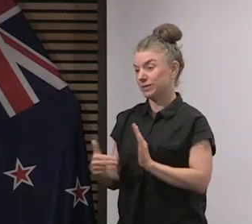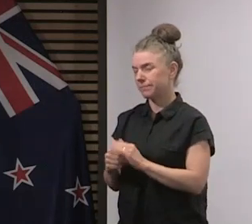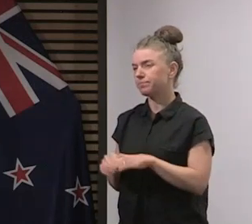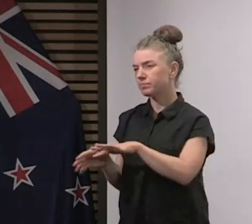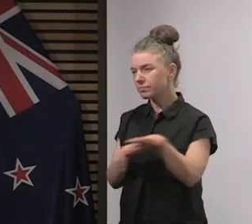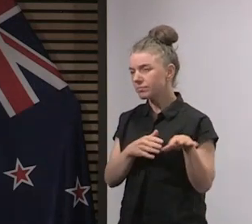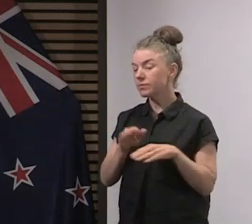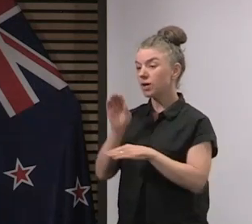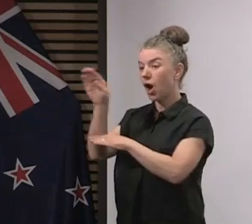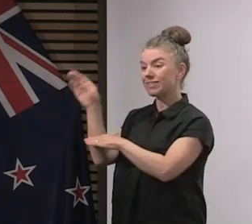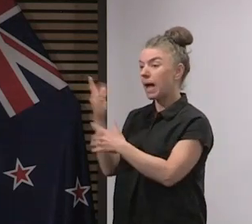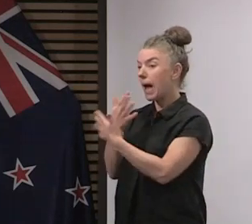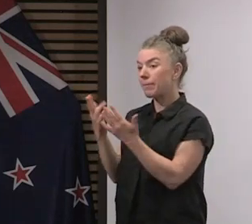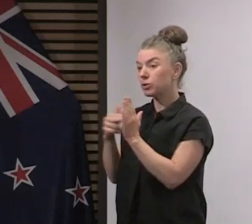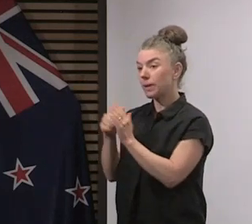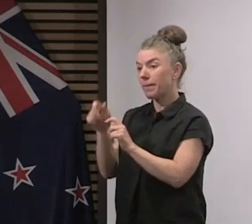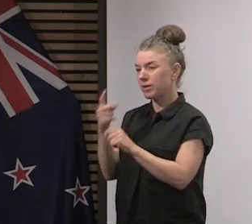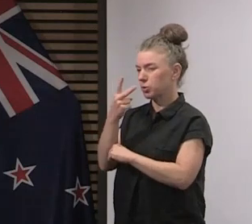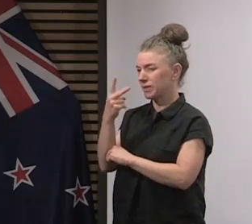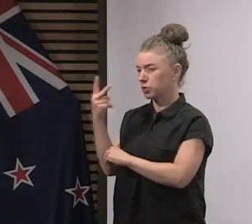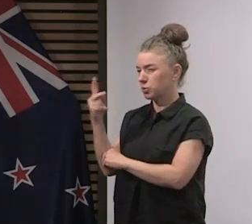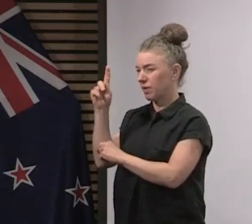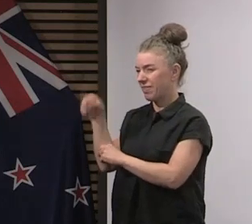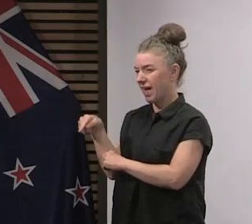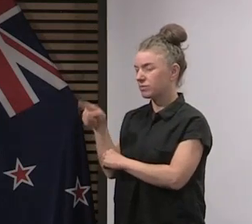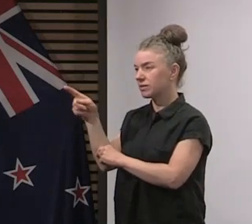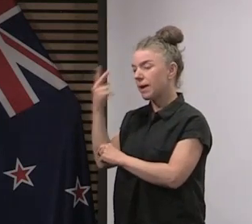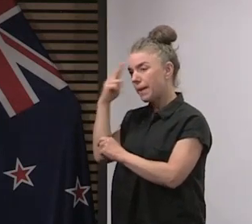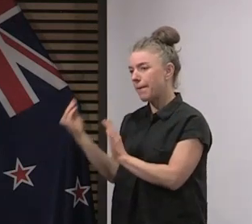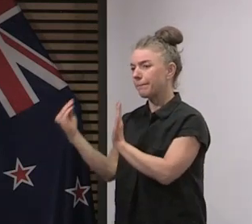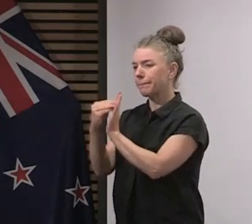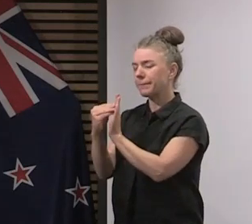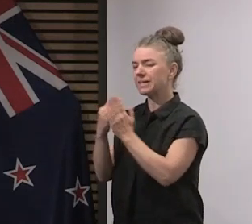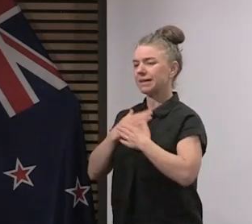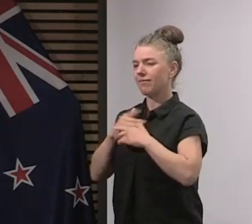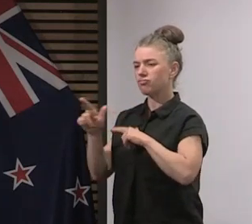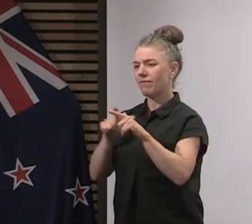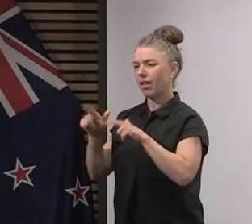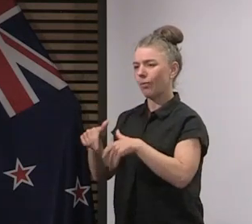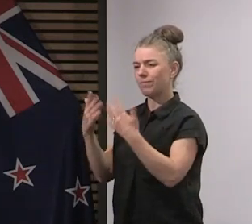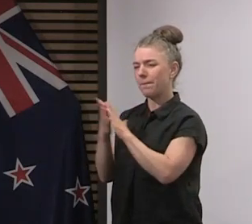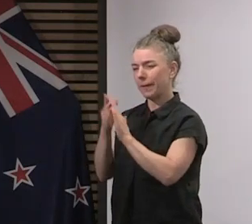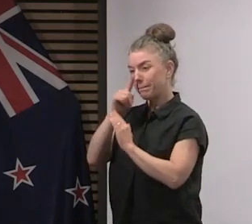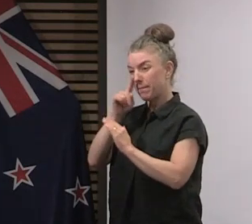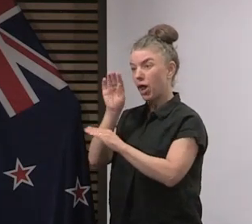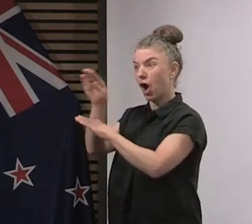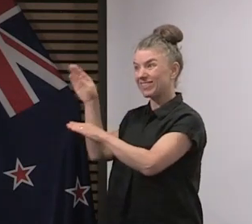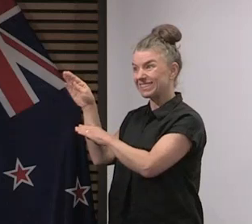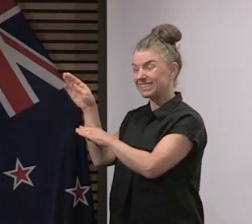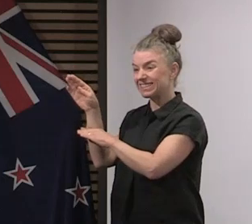Saturday and 1,200 on Sunday. That is the sort of numbers leaving. If we look at currently overseas we have